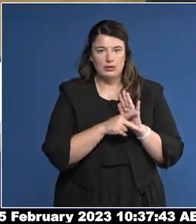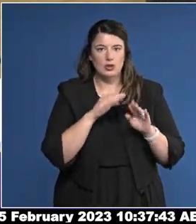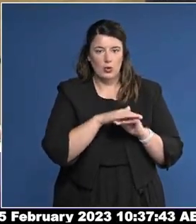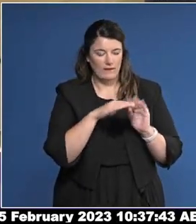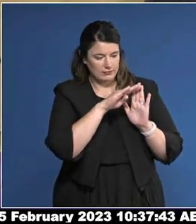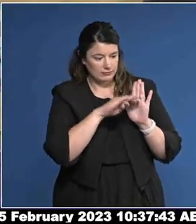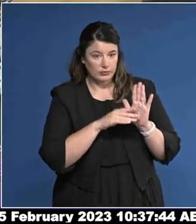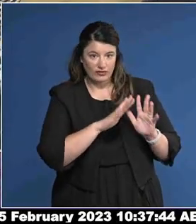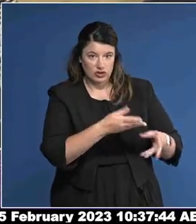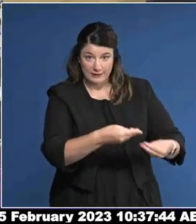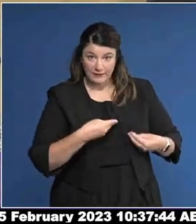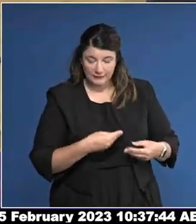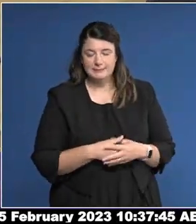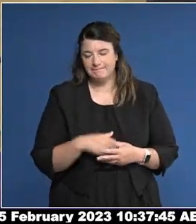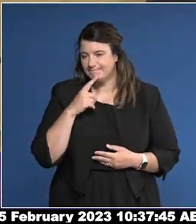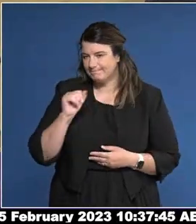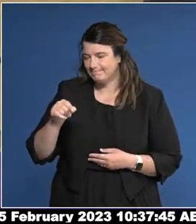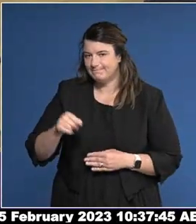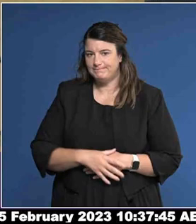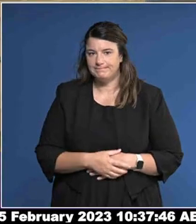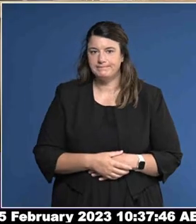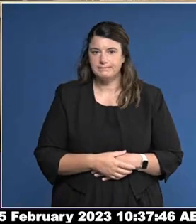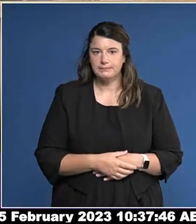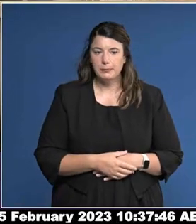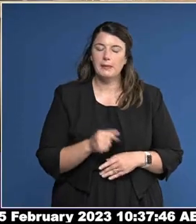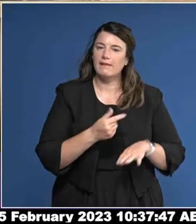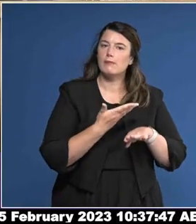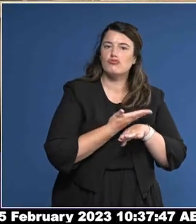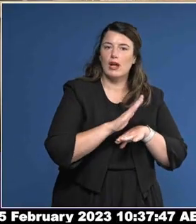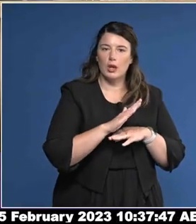We have. But there's actually a brand new onboarding framework that's about